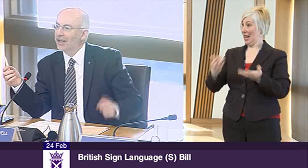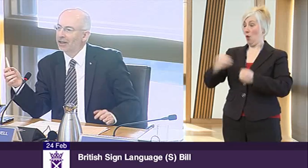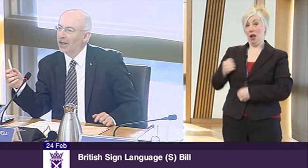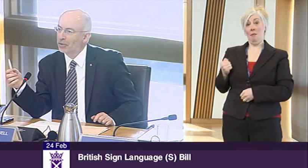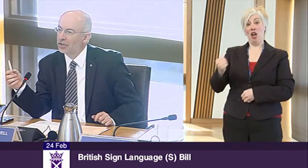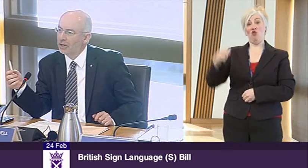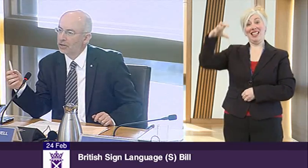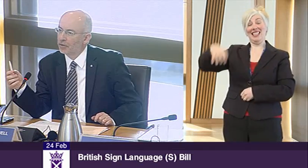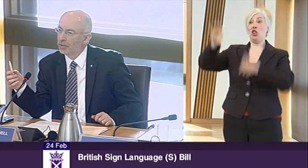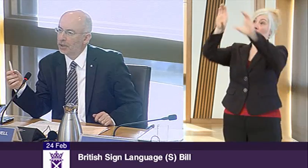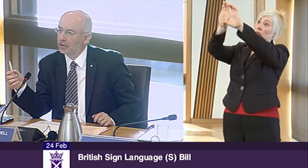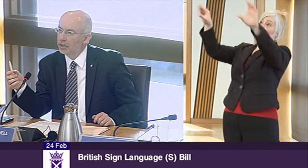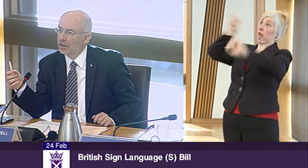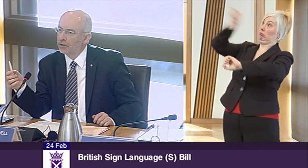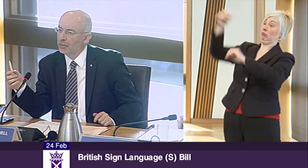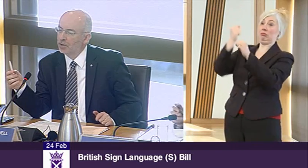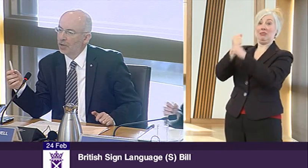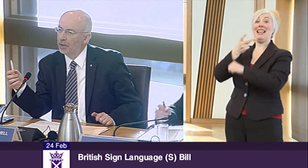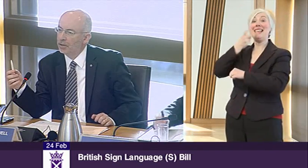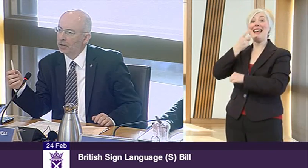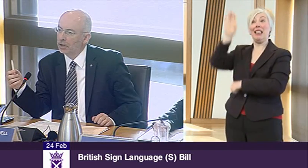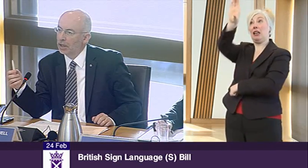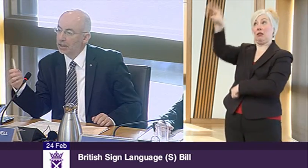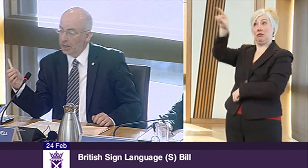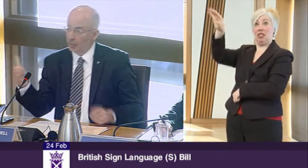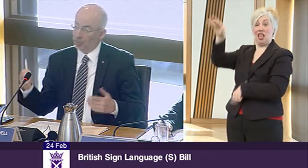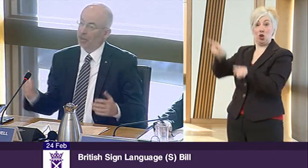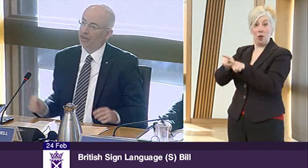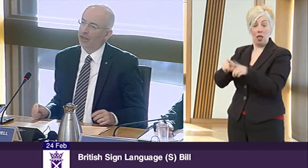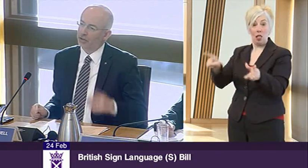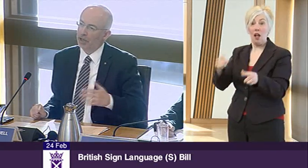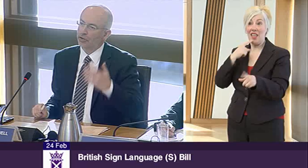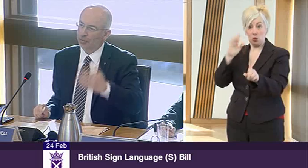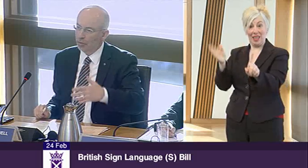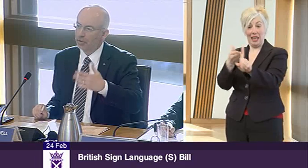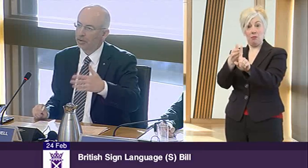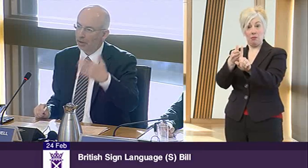train station Gaelic language signs have appeared. Exactly what was predicted seems to have happened—there